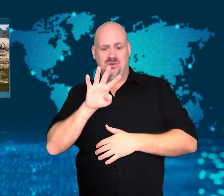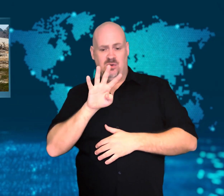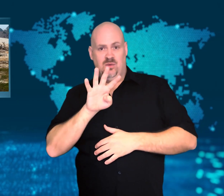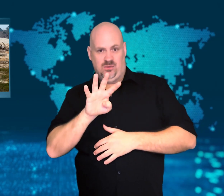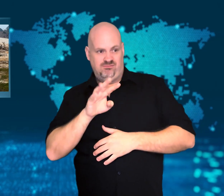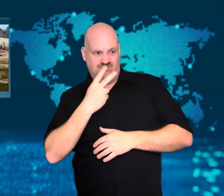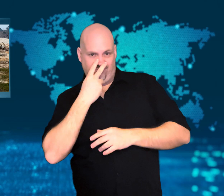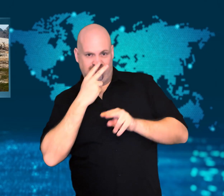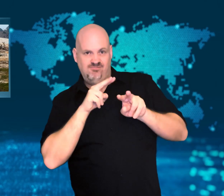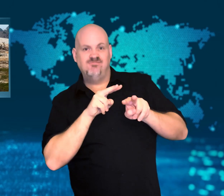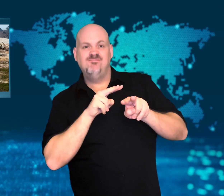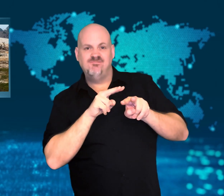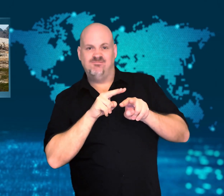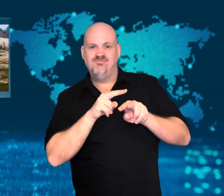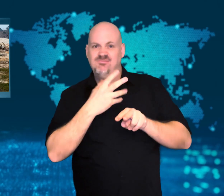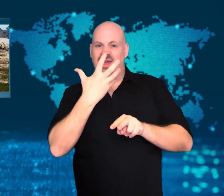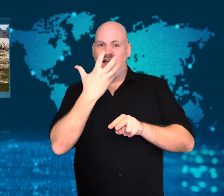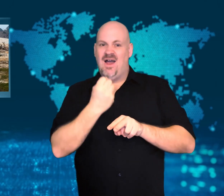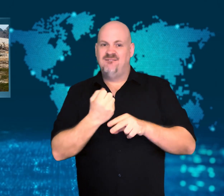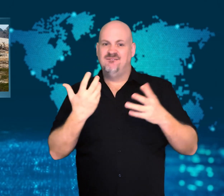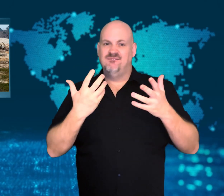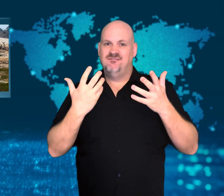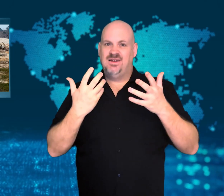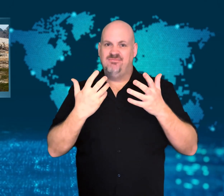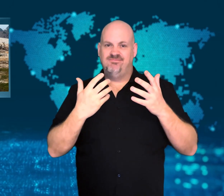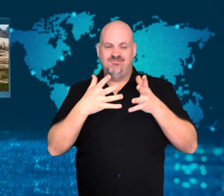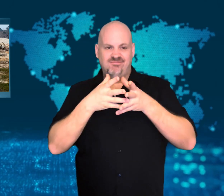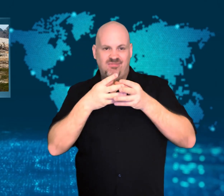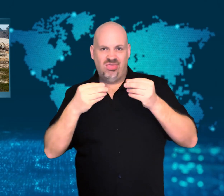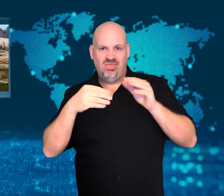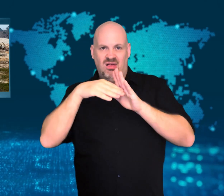showing signs of “loss”,